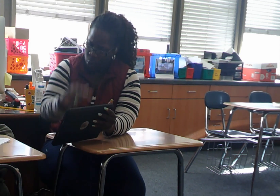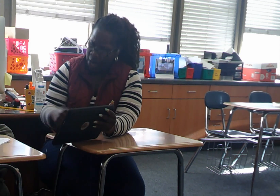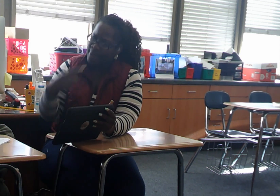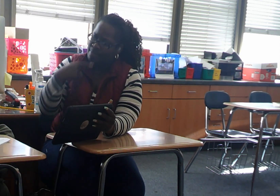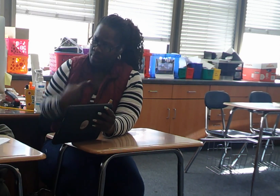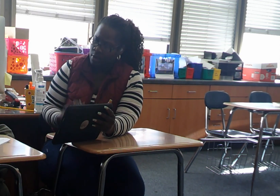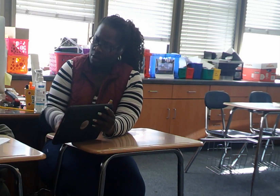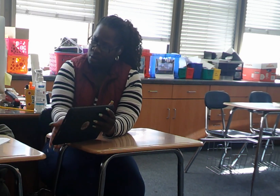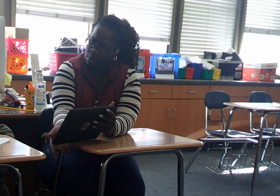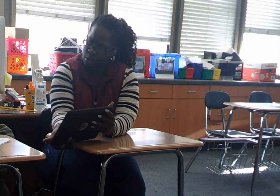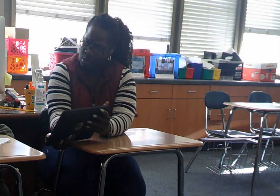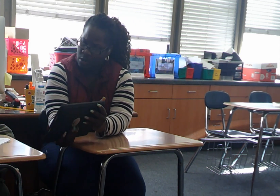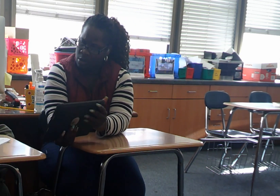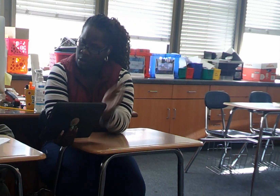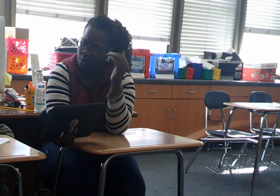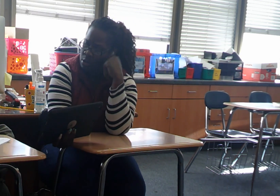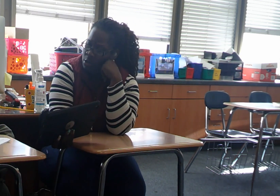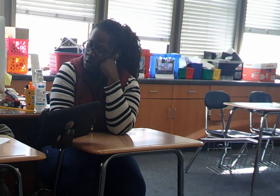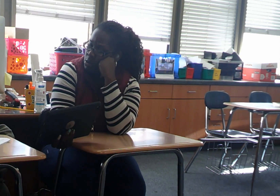Read this and tell me